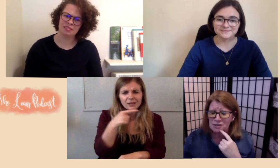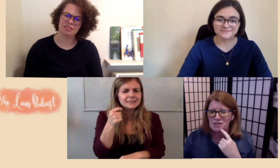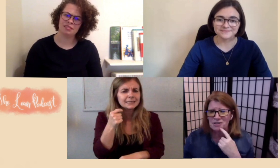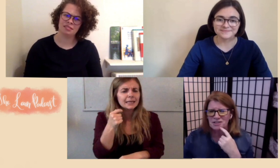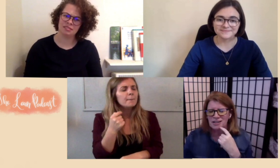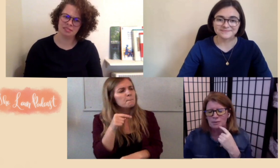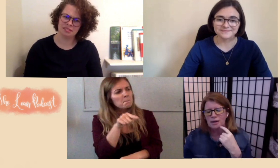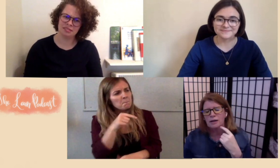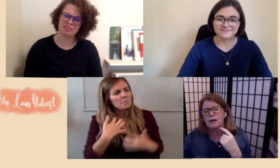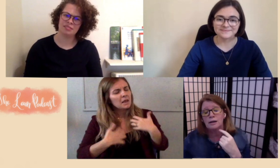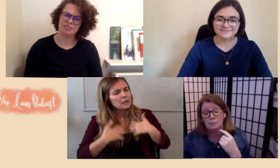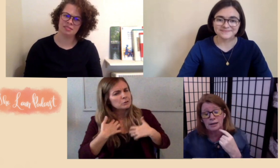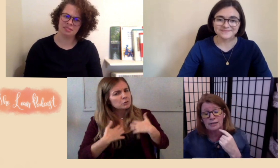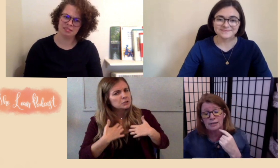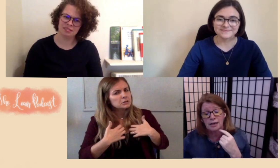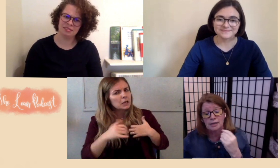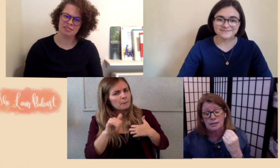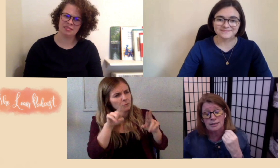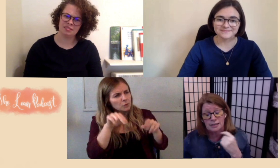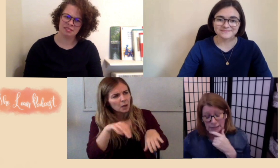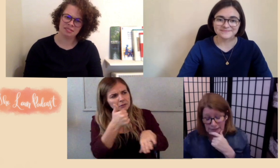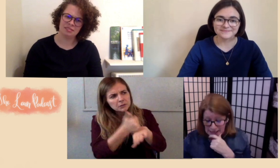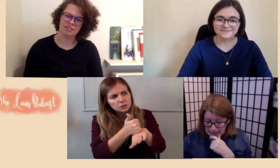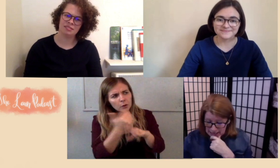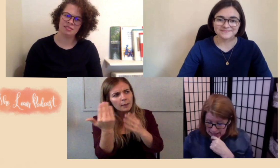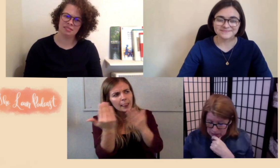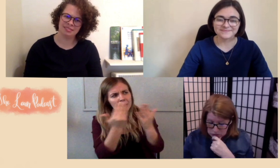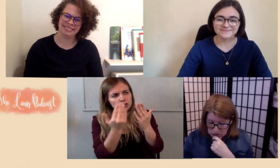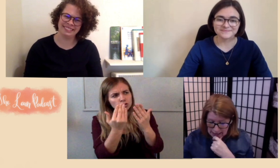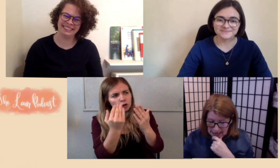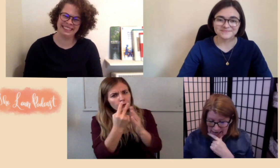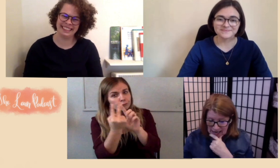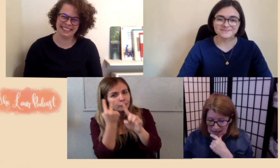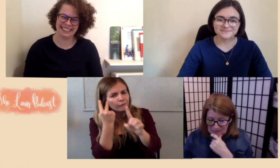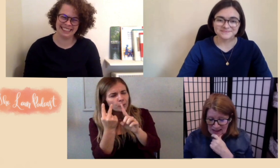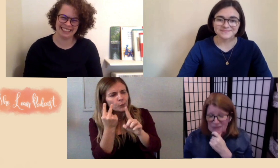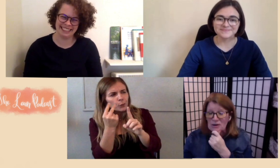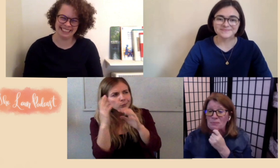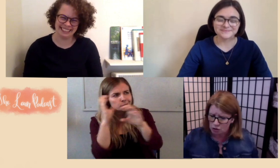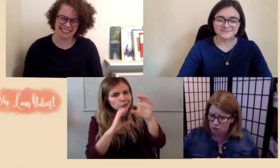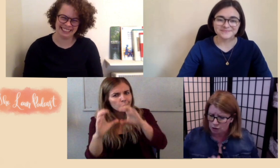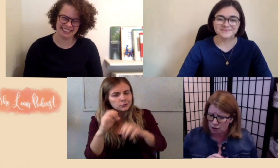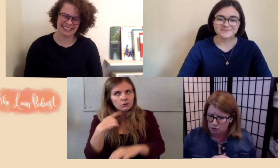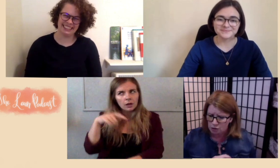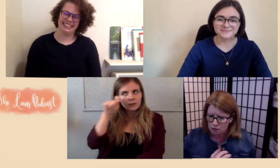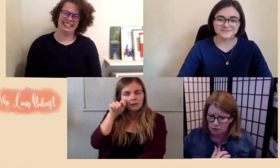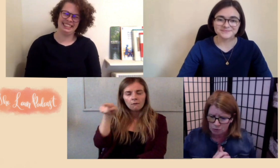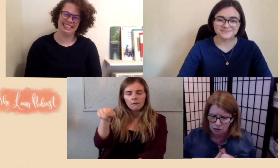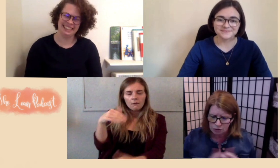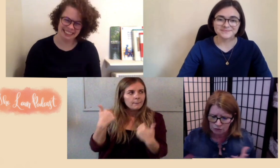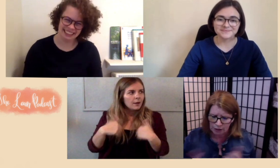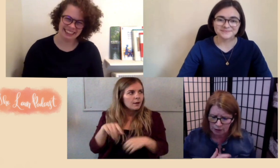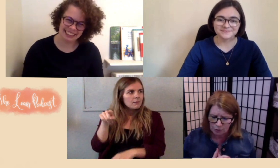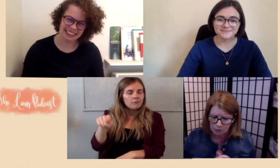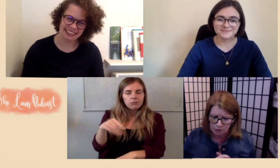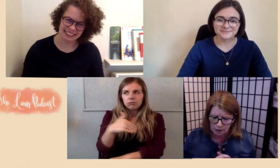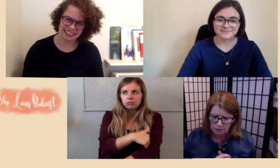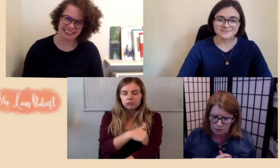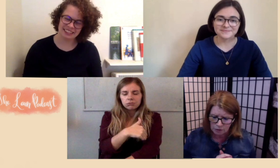and he said, "well, why don't you start doing some research to find out who's said, who's talked about this already." So I put in some words, begrudgingly,